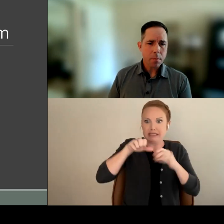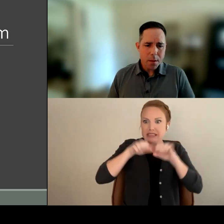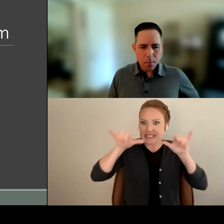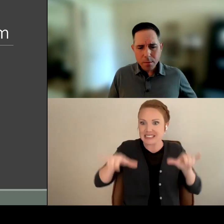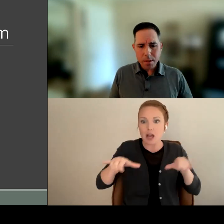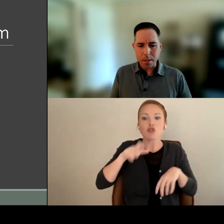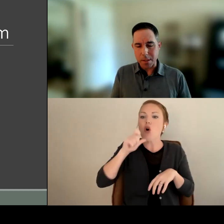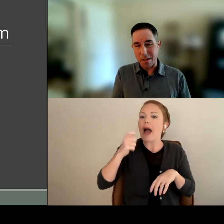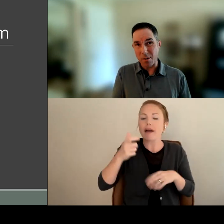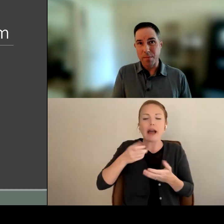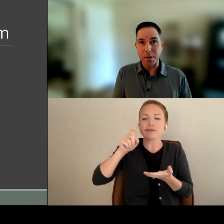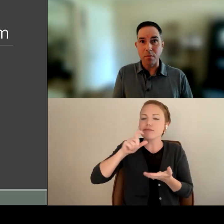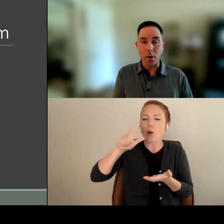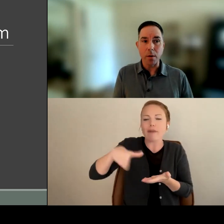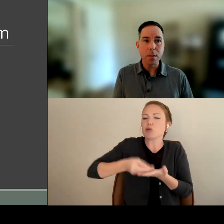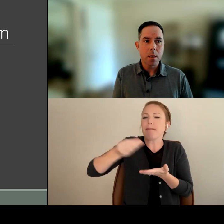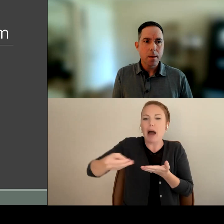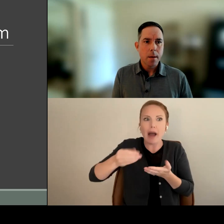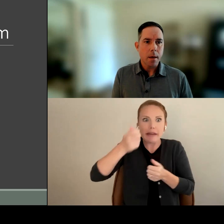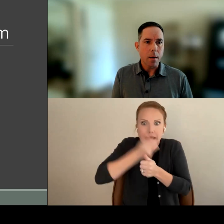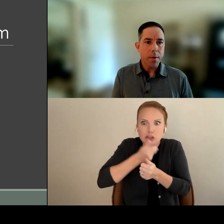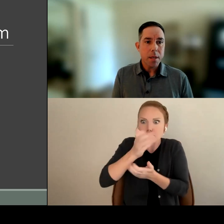So we'll use this as our central focus.